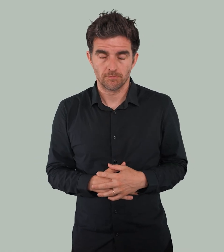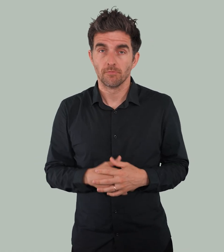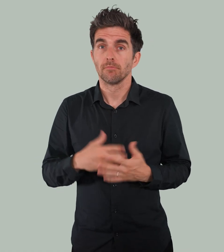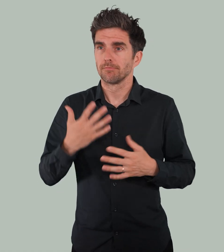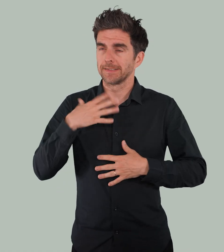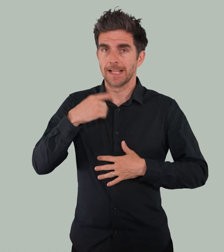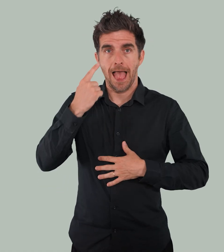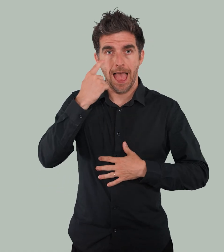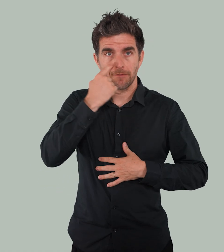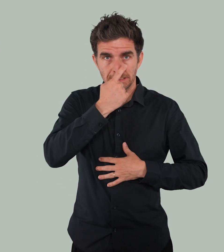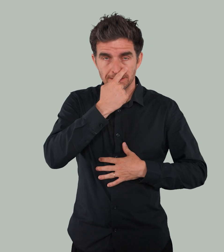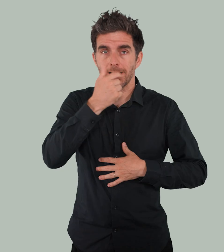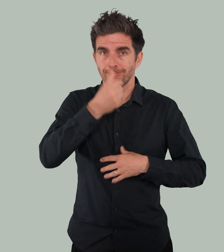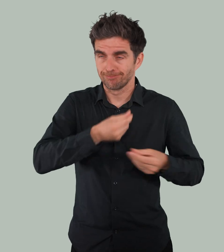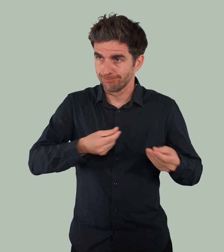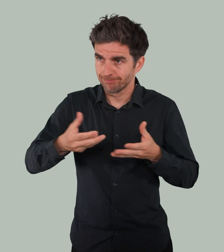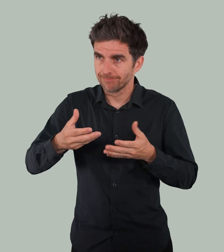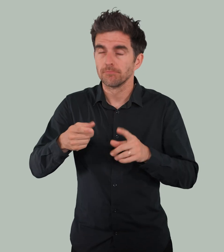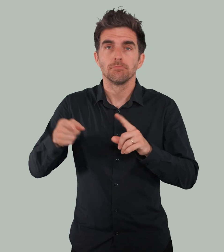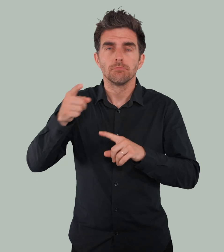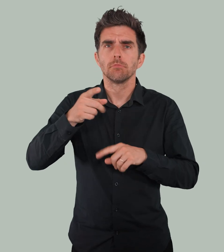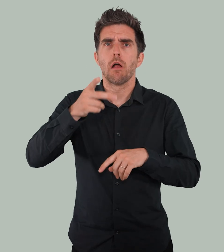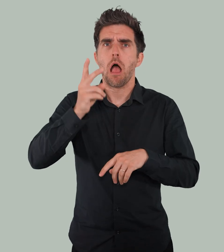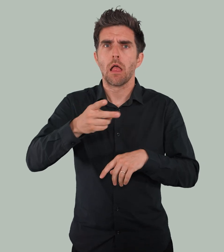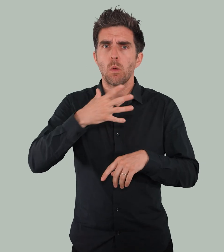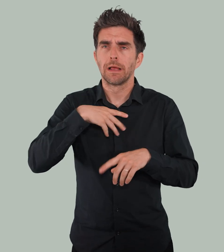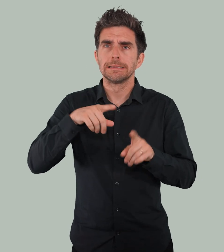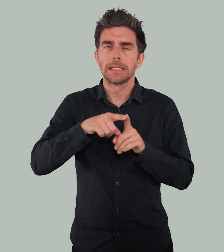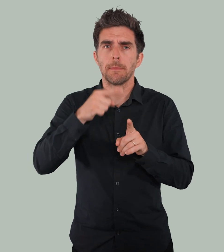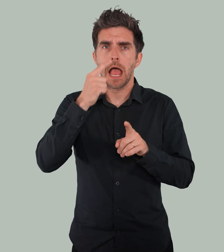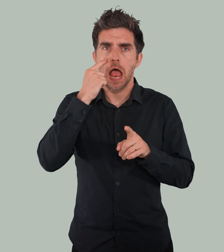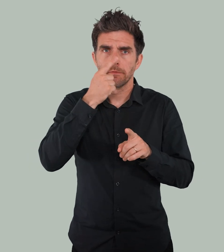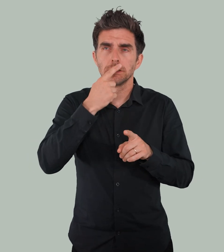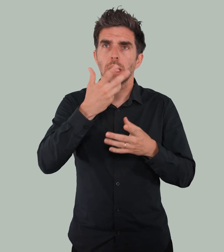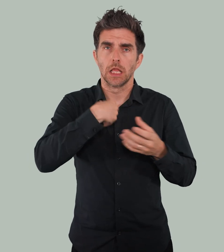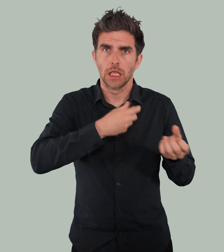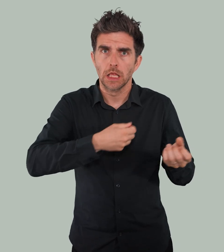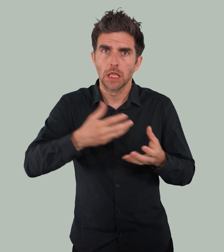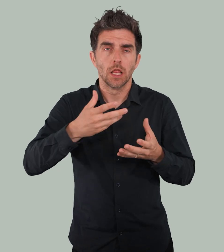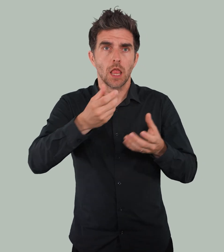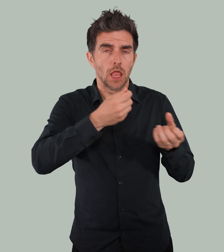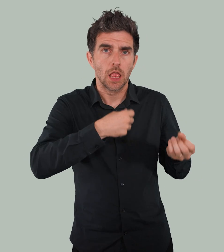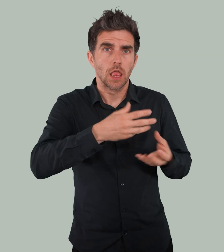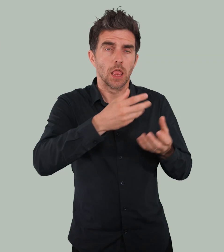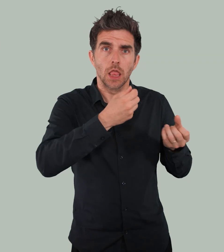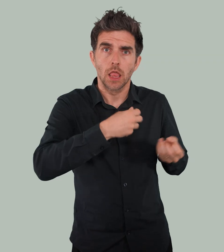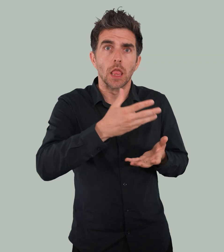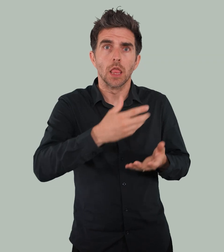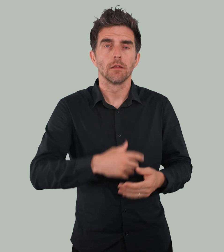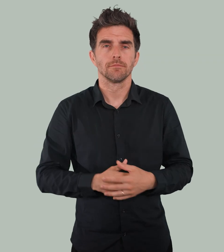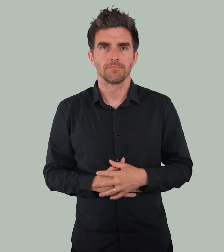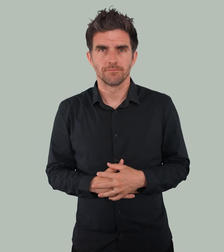duplication of evidence requirements